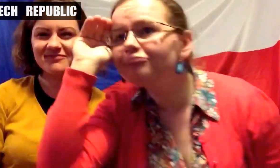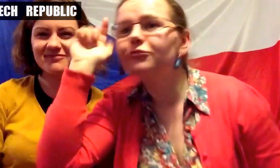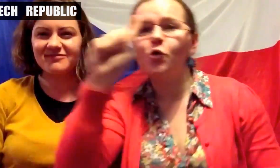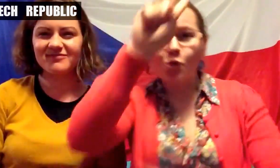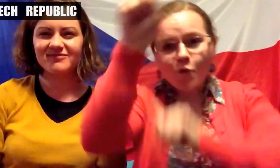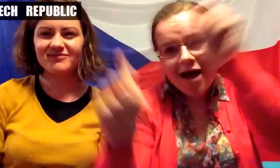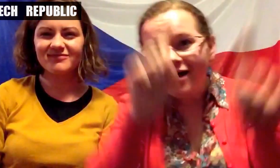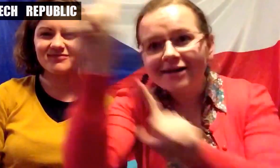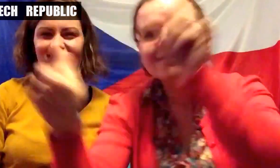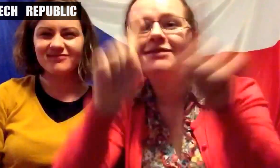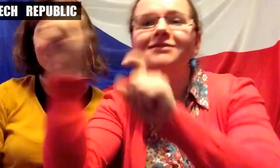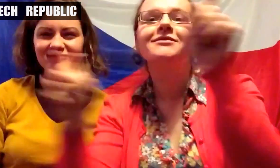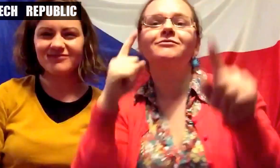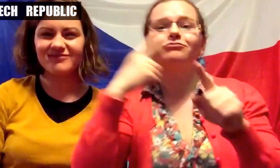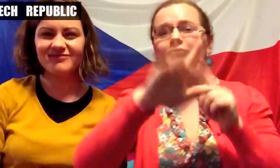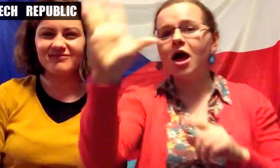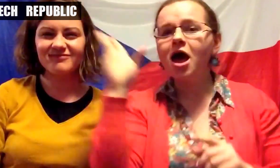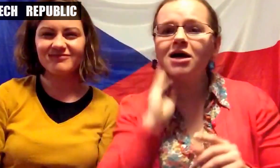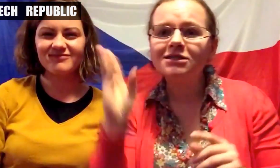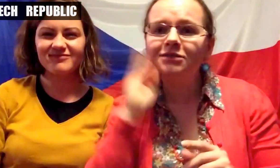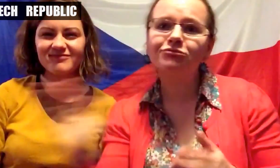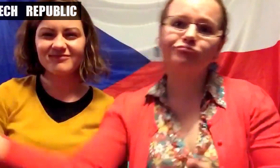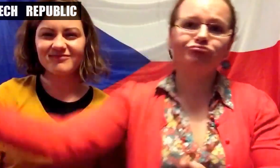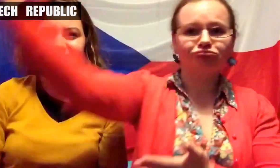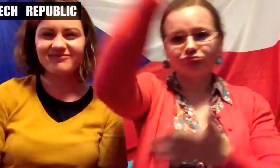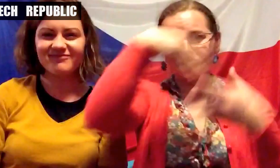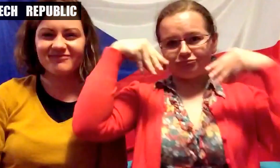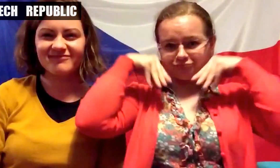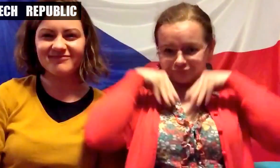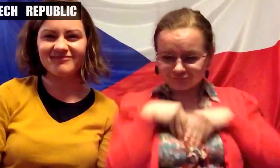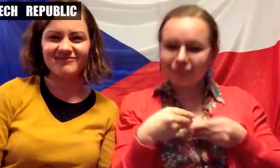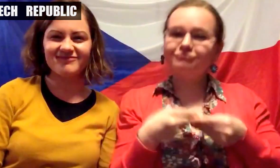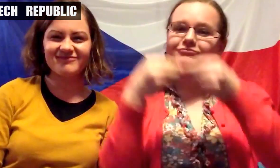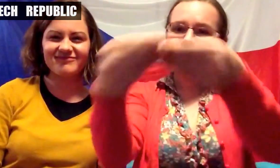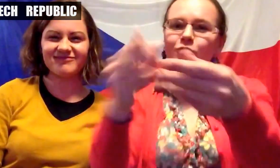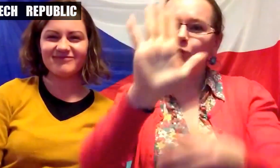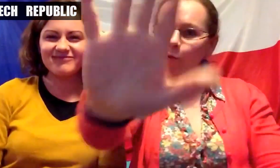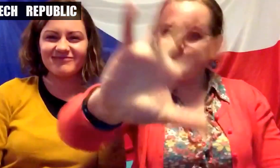ask them questions Take it all in and bring these stories back to your country.